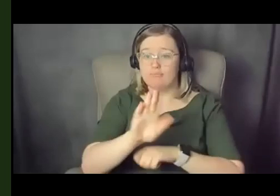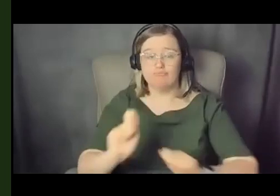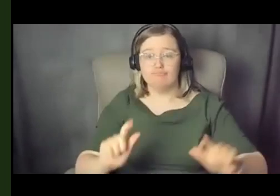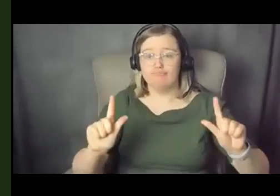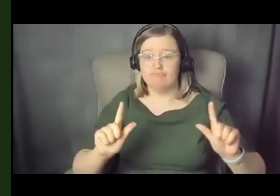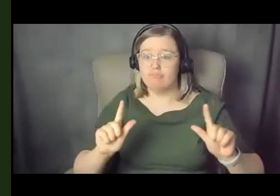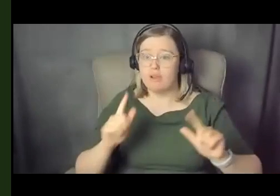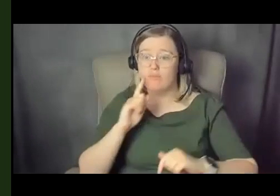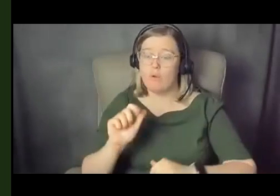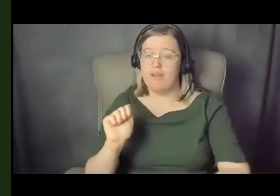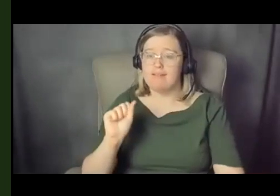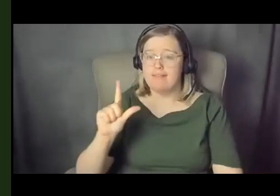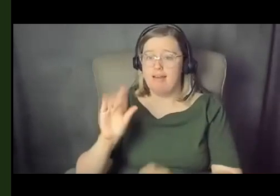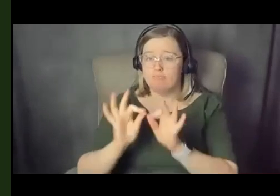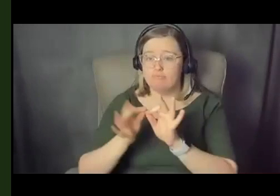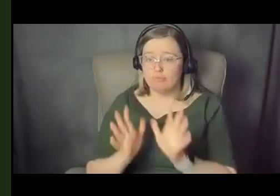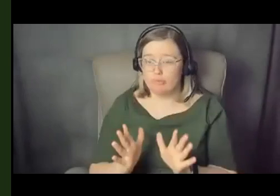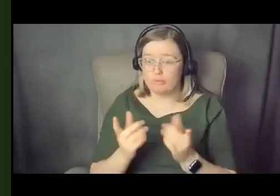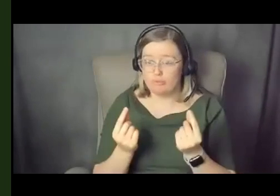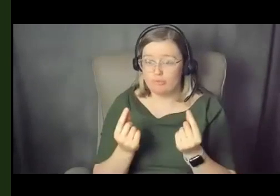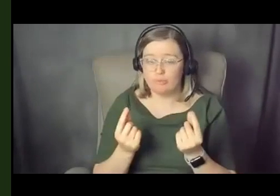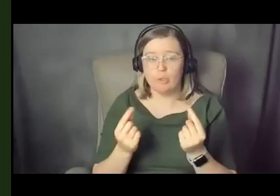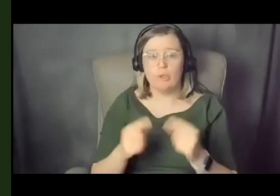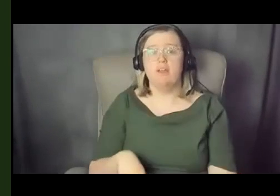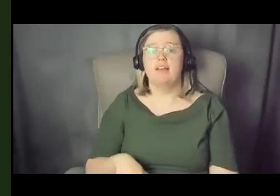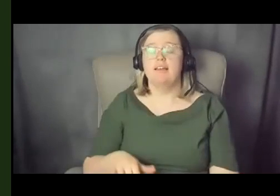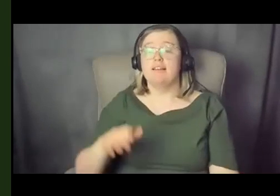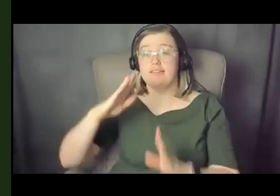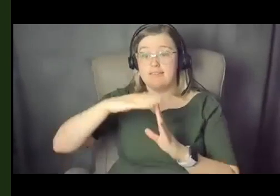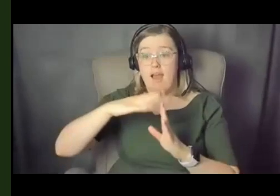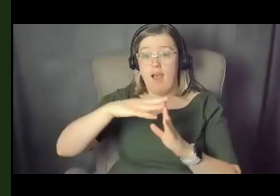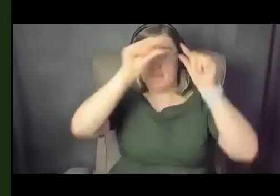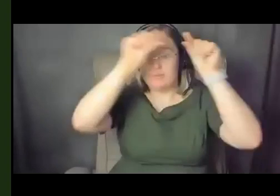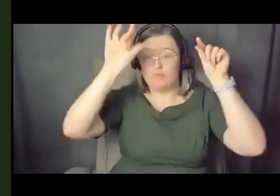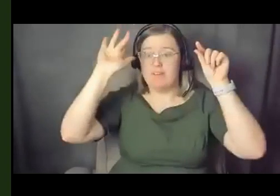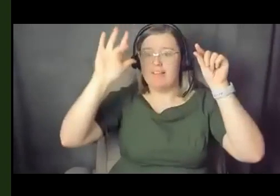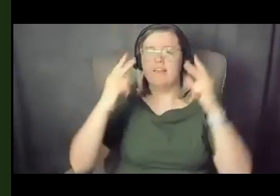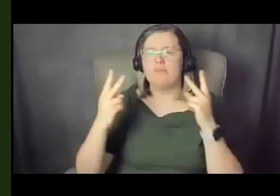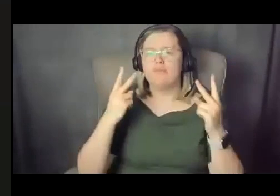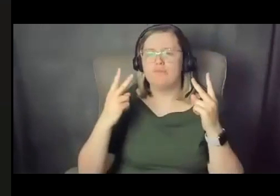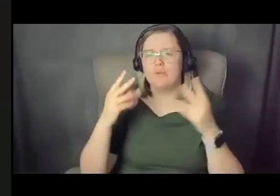interpretation, you can go to the top of your screen, click on view options and select side by side mode.